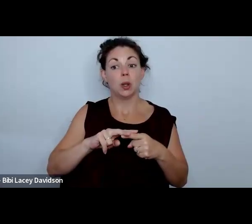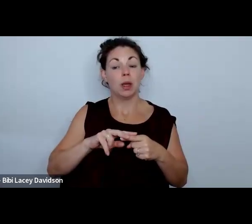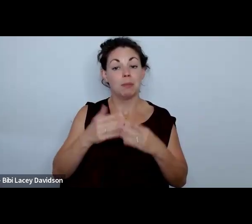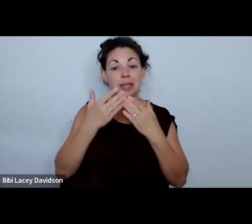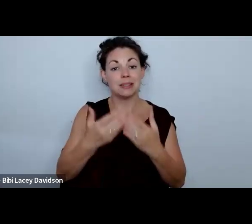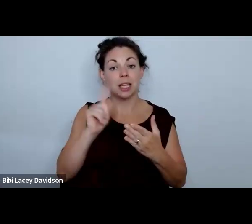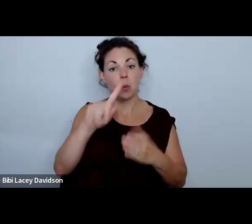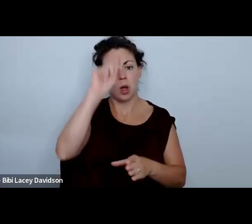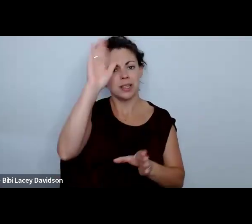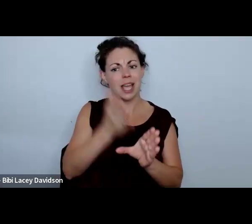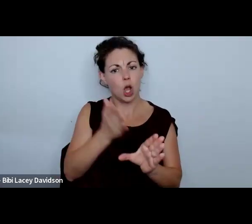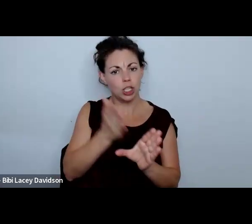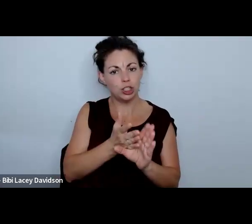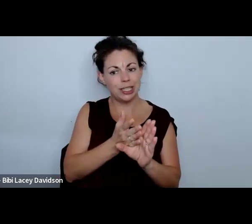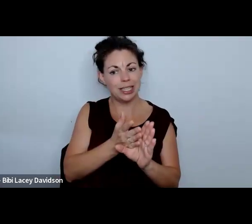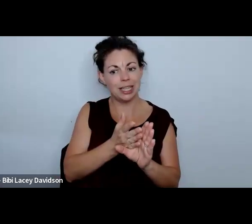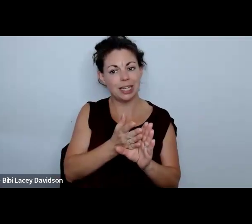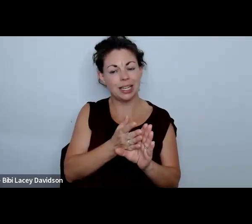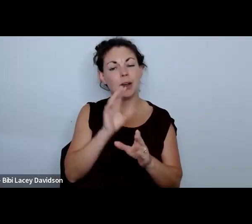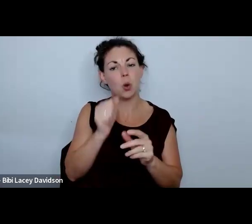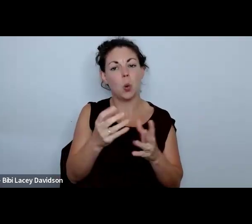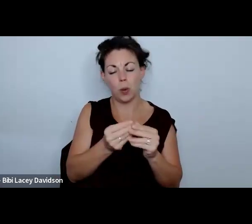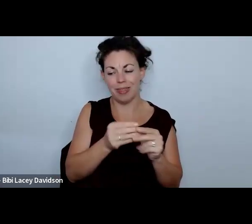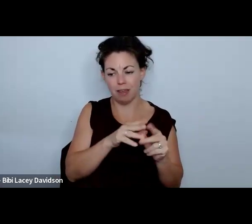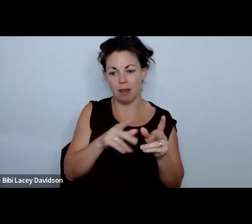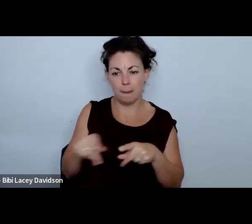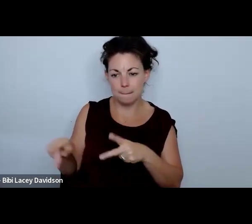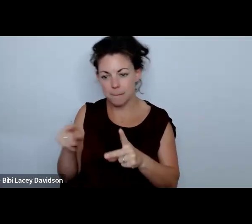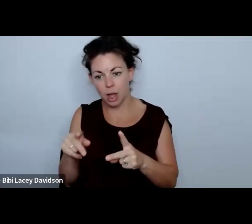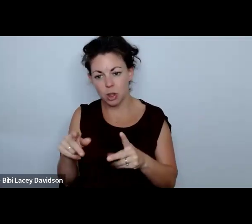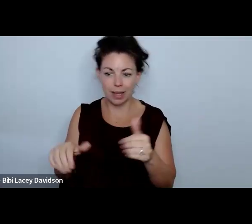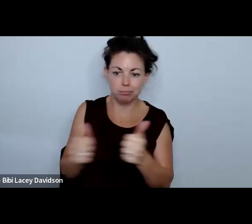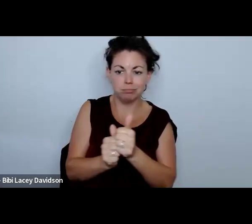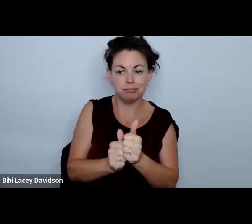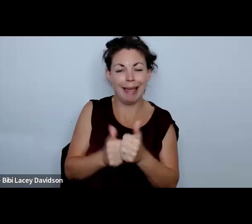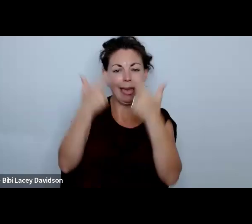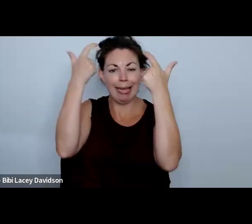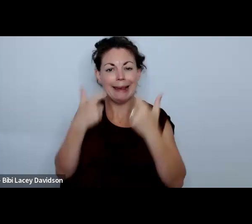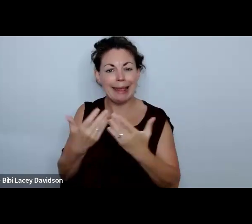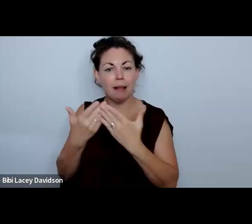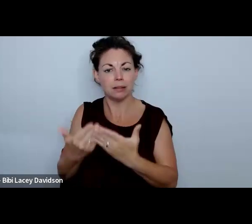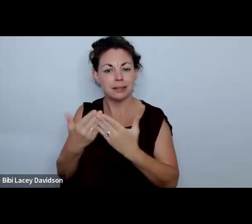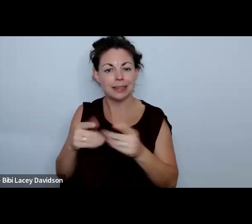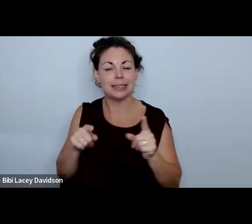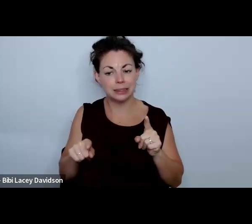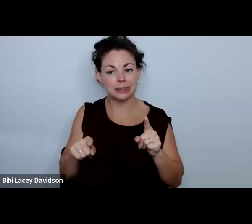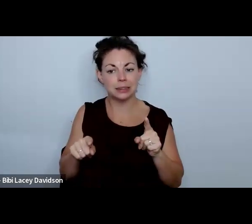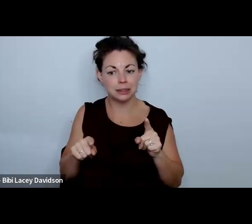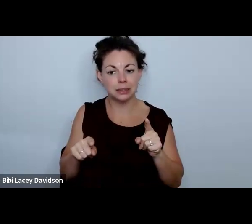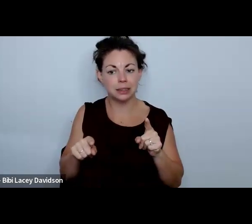human behavior, how social change happens, and also understanding the legal systems that we're operating within I think really prepared